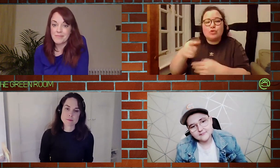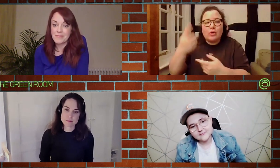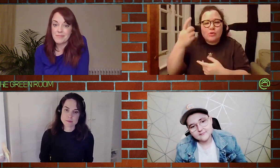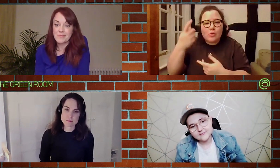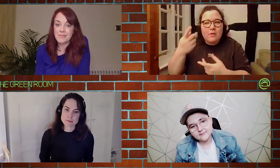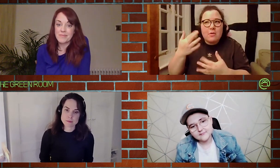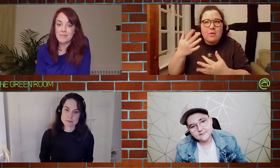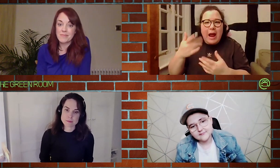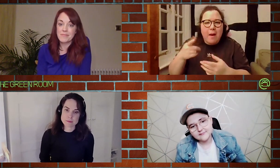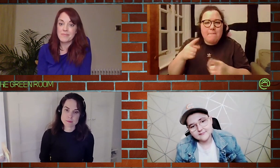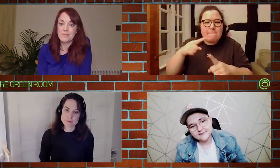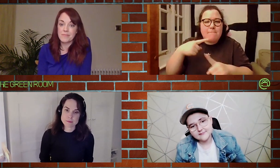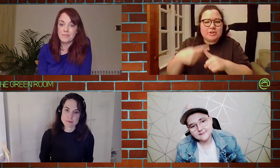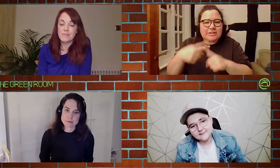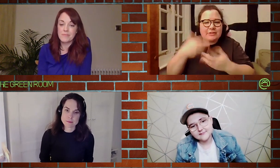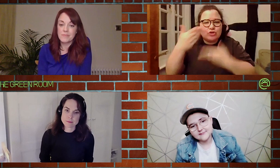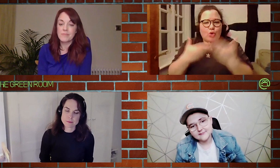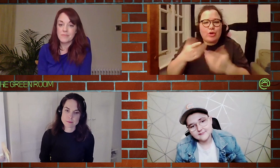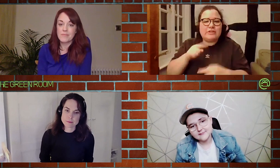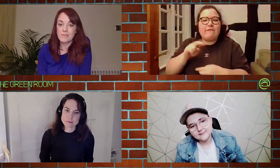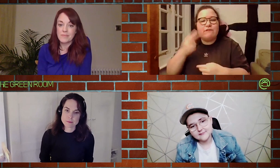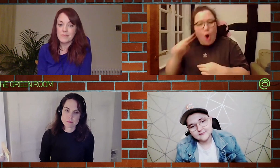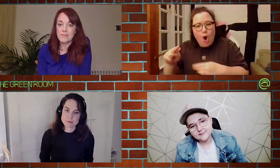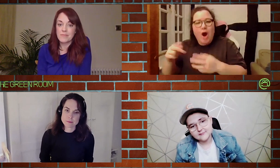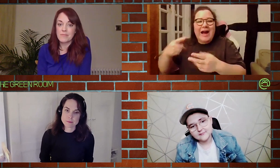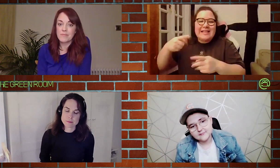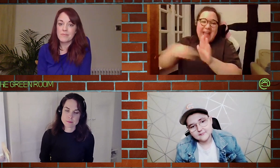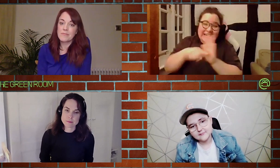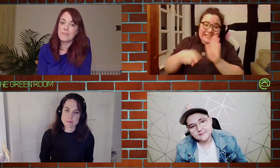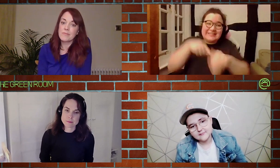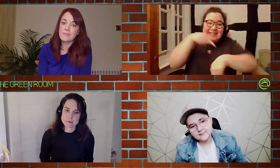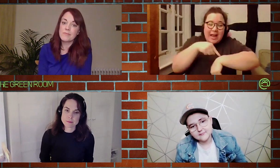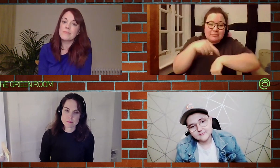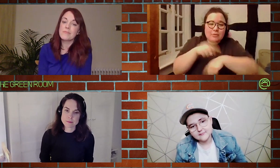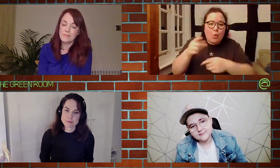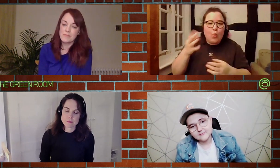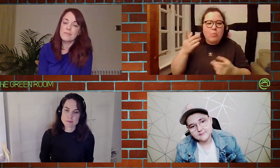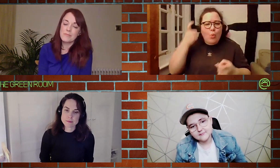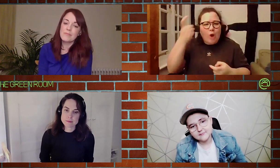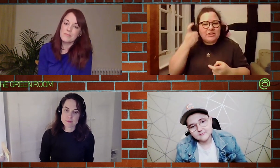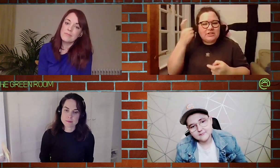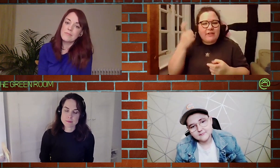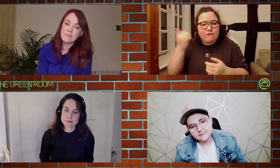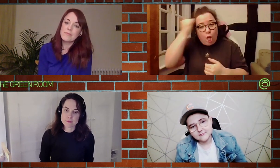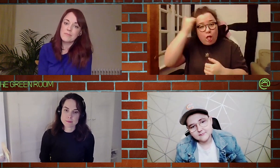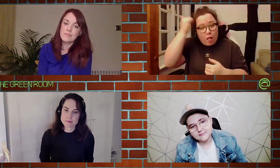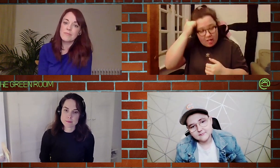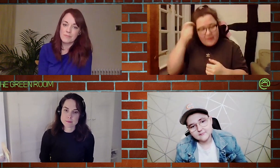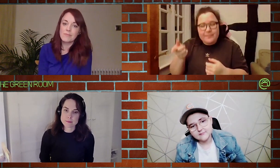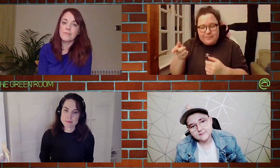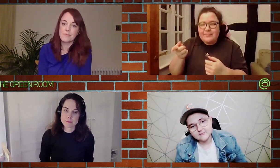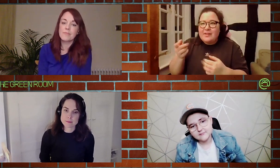other plays. It's in a book so they're positive stories for negative times that we call them. So